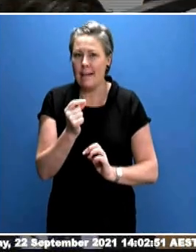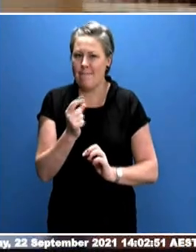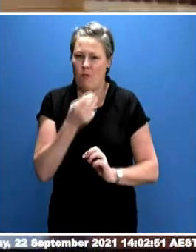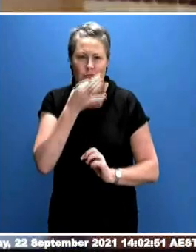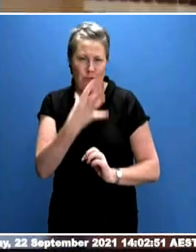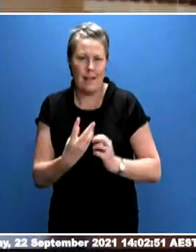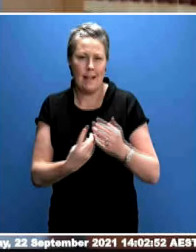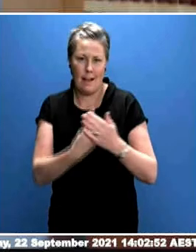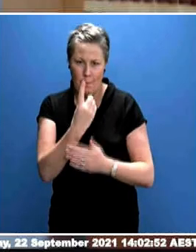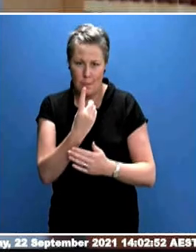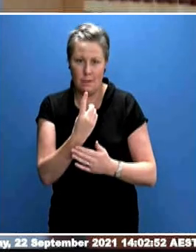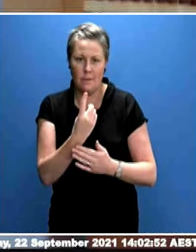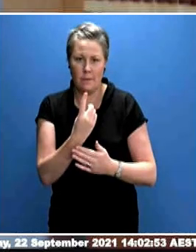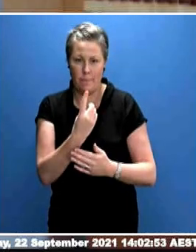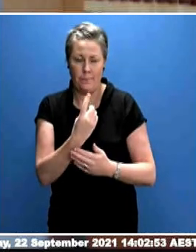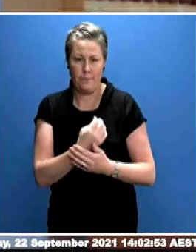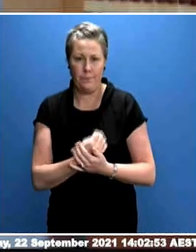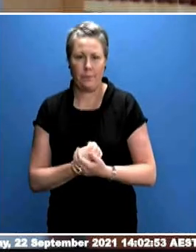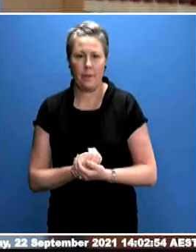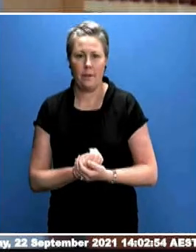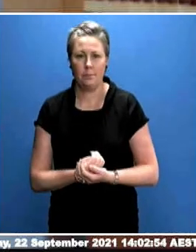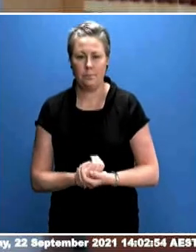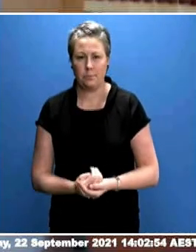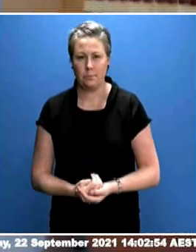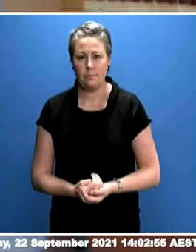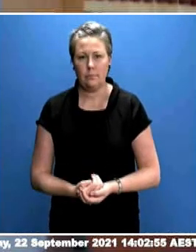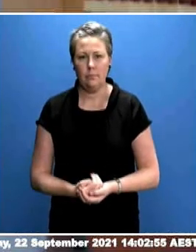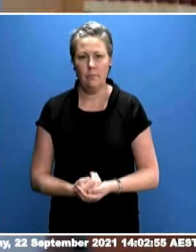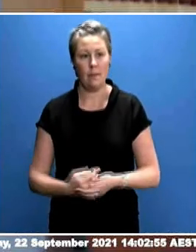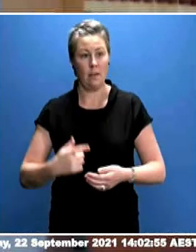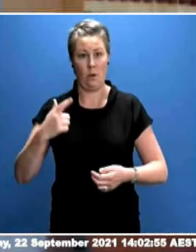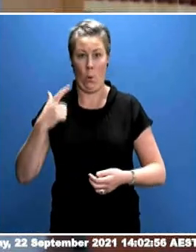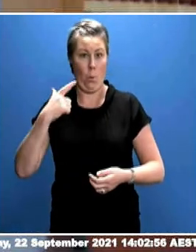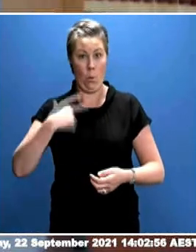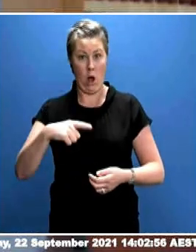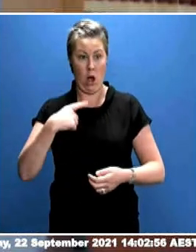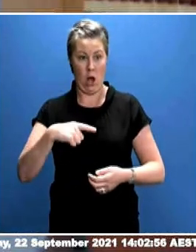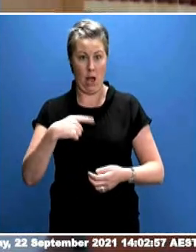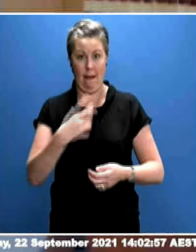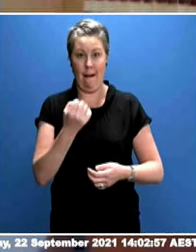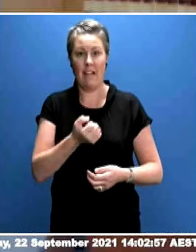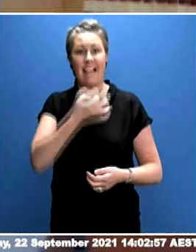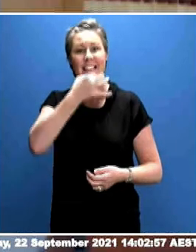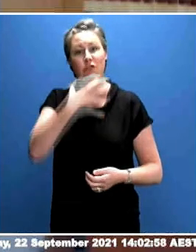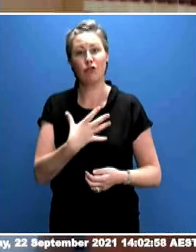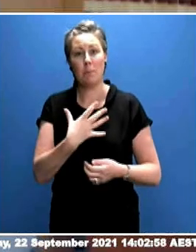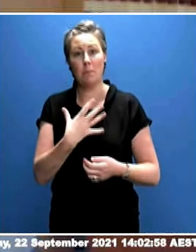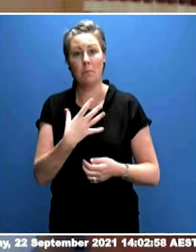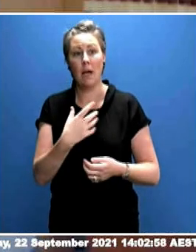We're also very clear that the reason for bringing a child into interim care isn't to enable the placement --